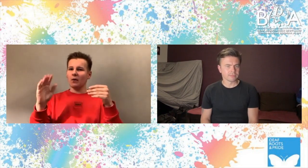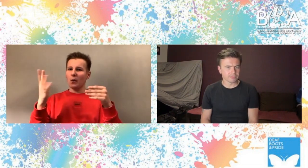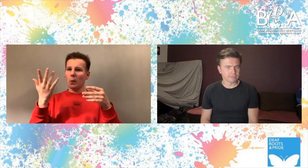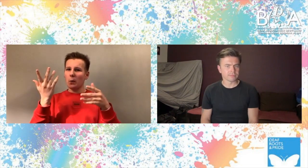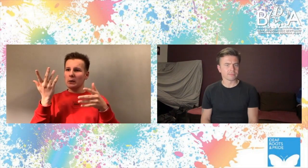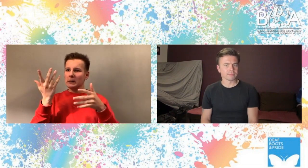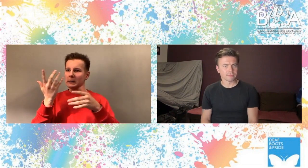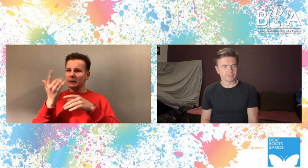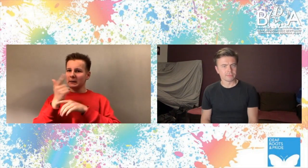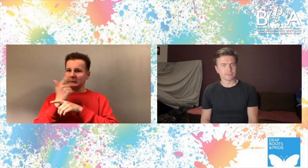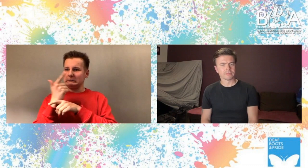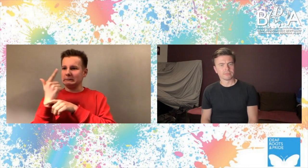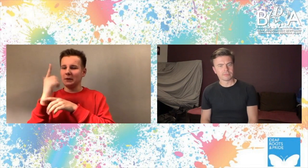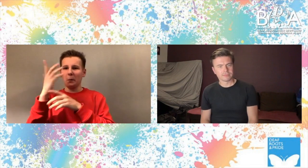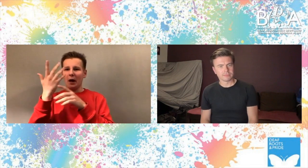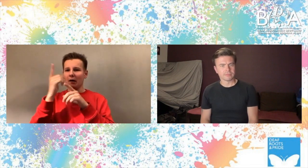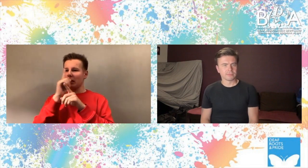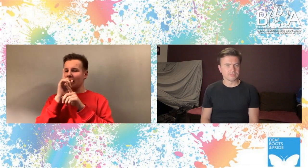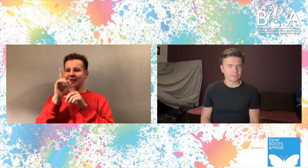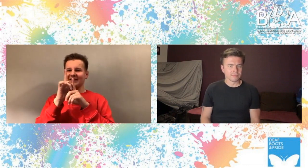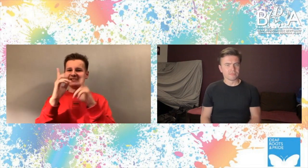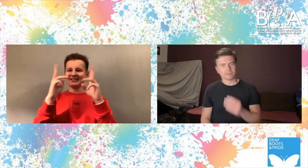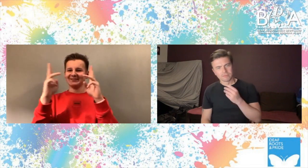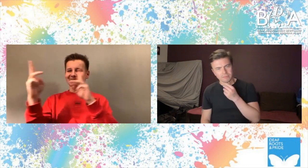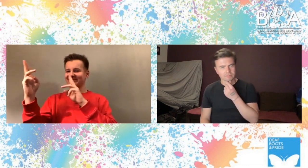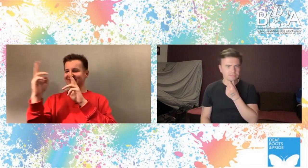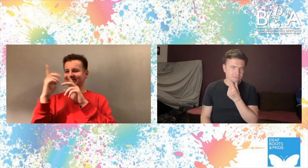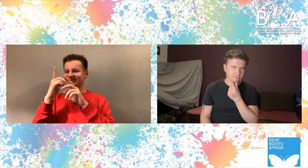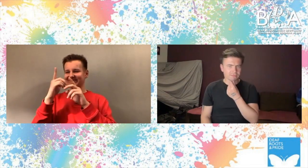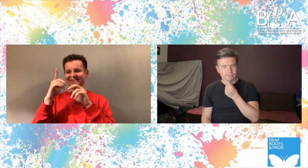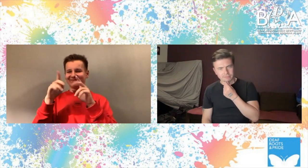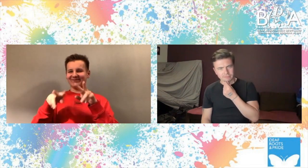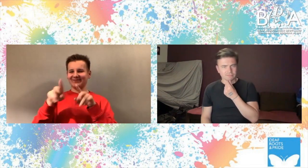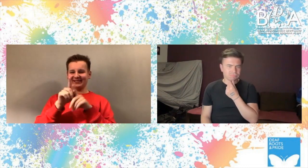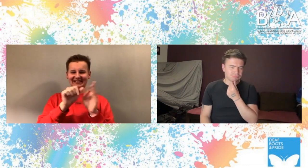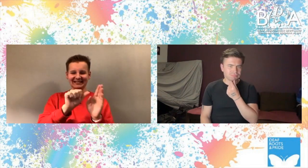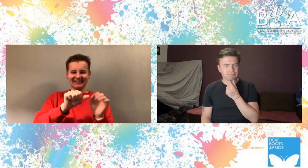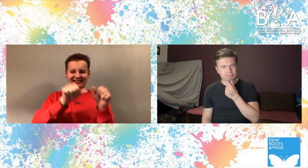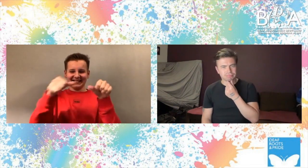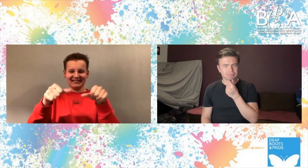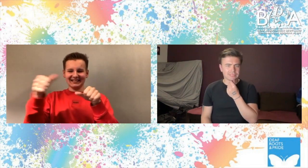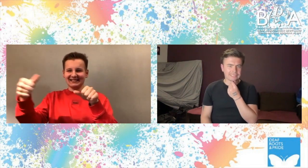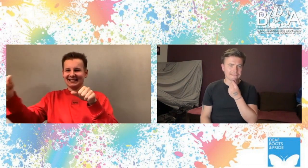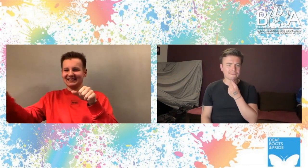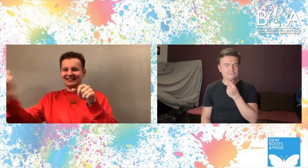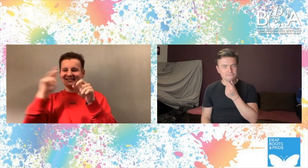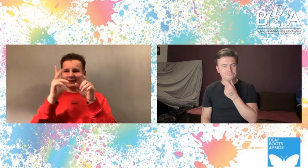really long or short? How does it work? Because you have to do sequences and